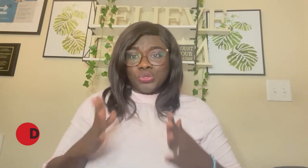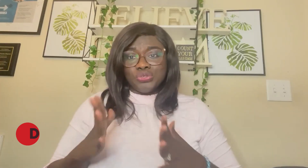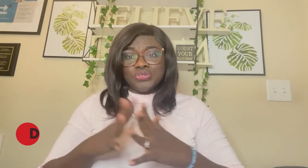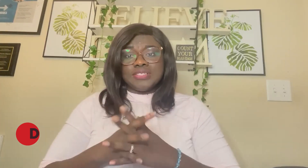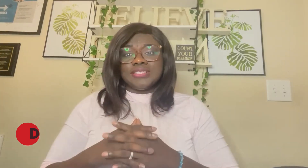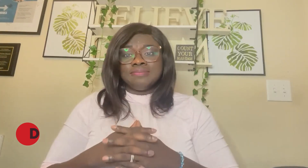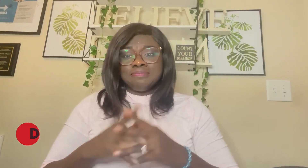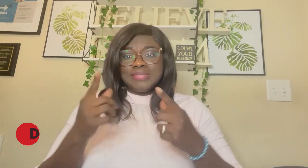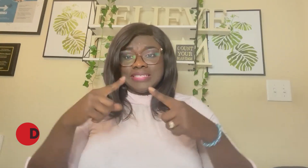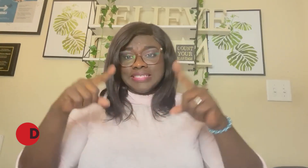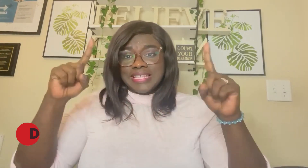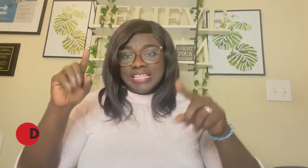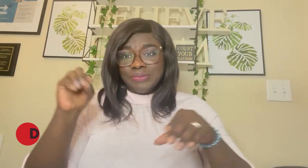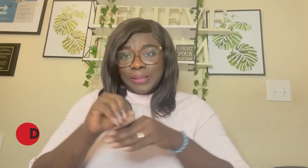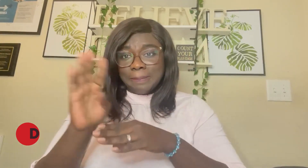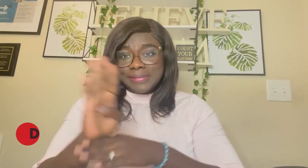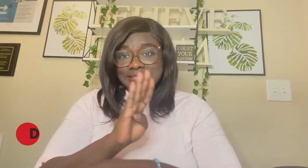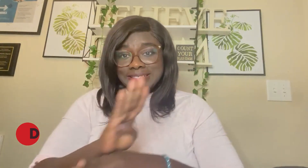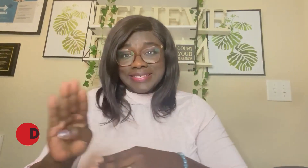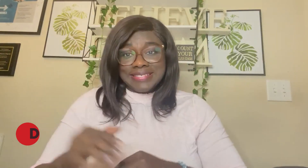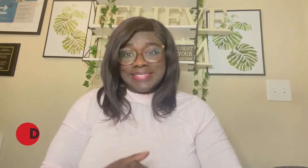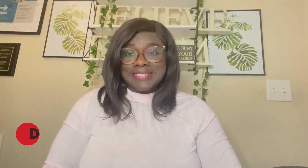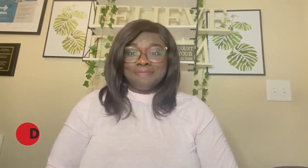succeed in their businesses.